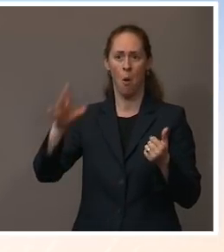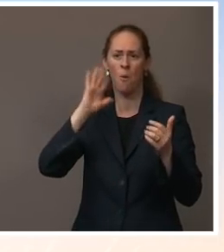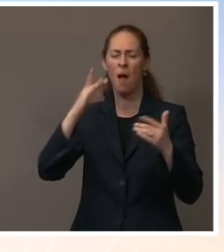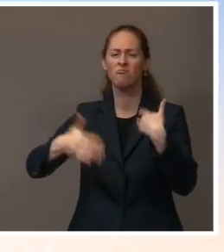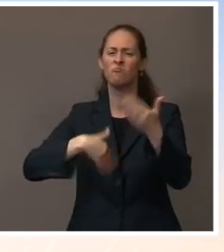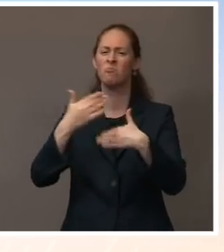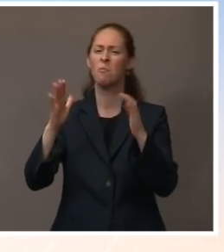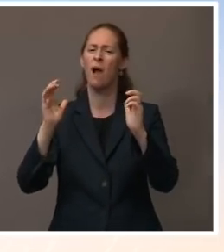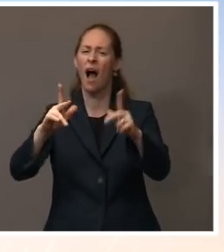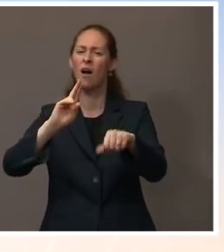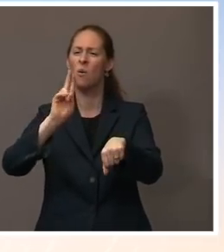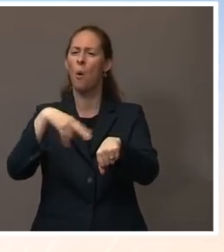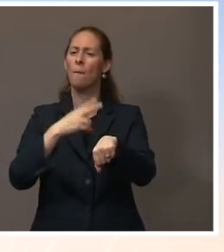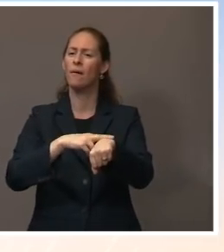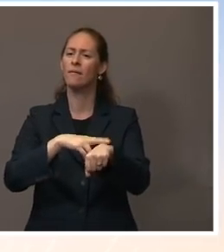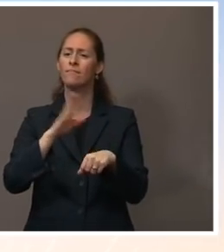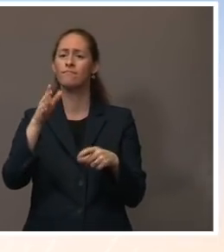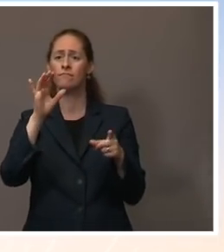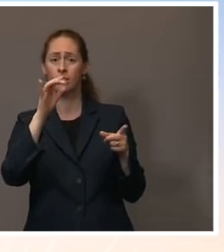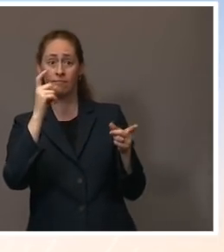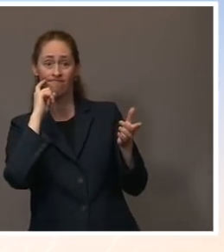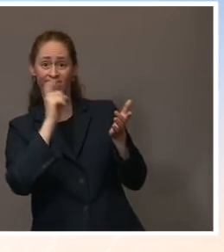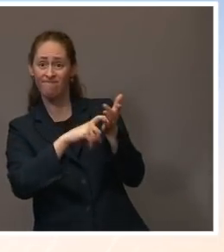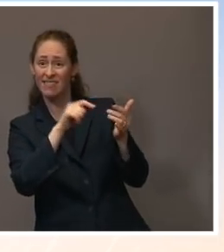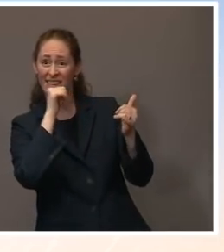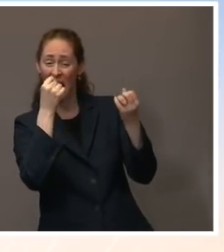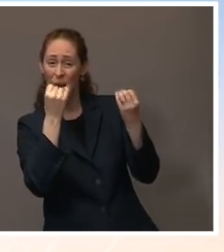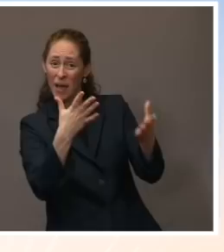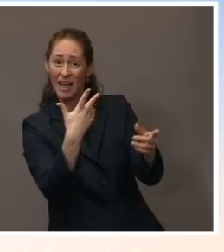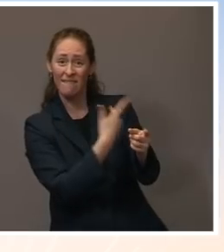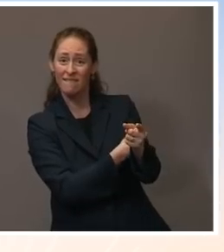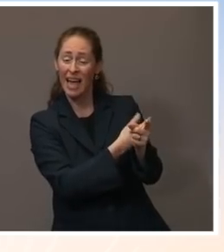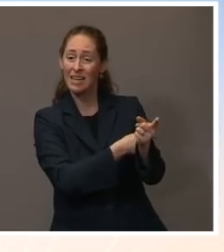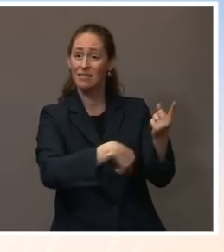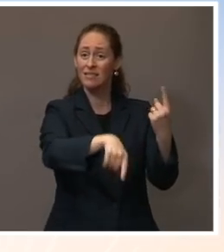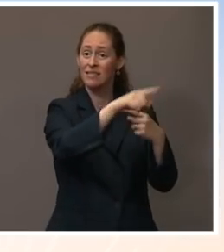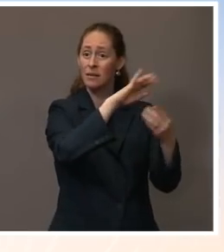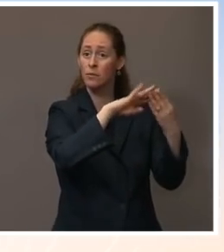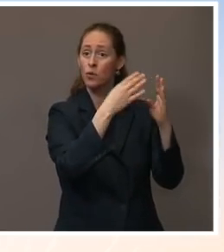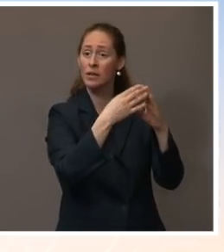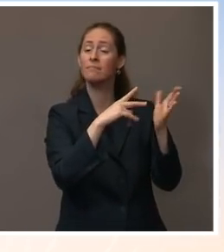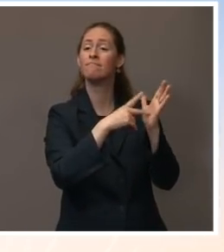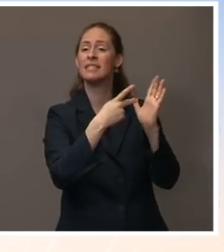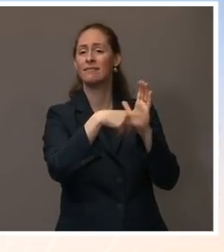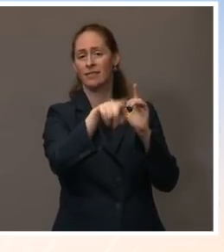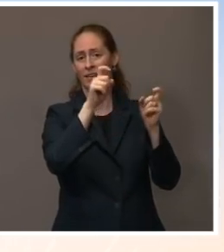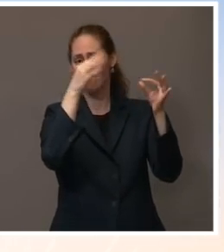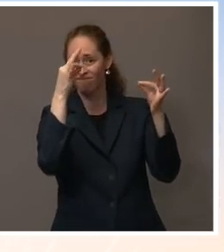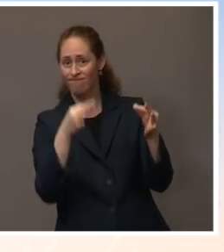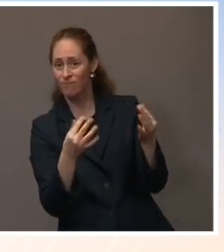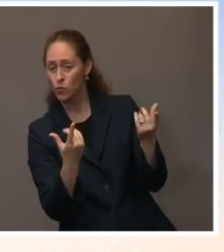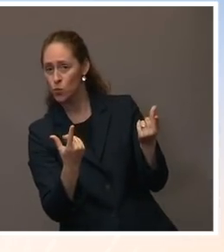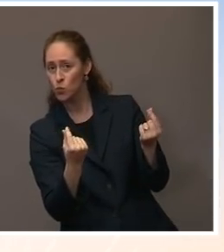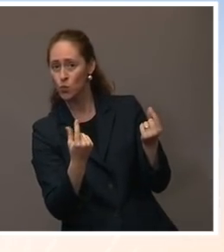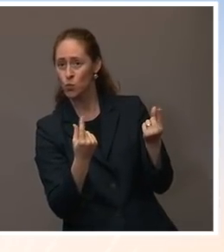if you're a community with a much lower vaccination rate, obviously, you're going to make your own choices, but you're not operating in a community